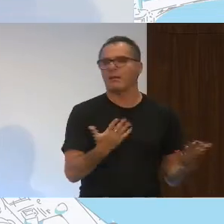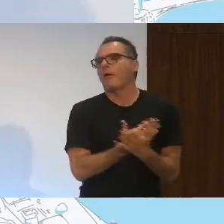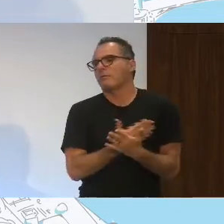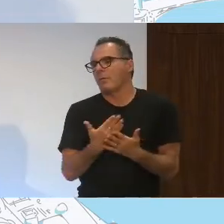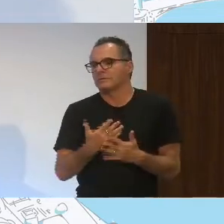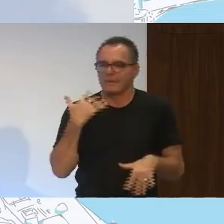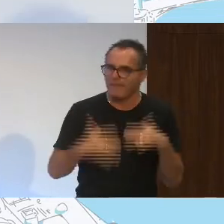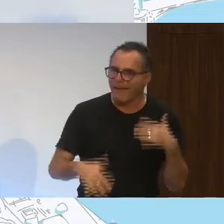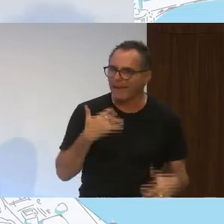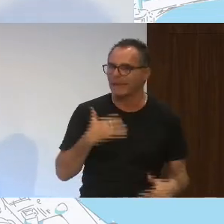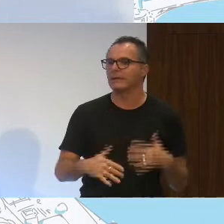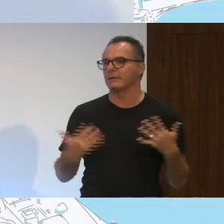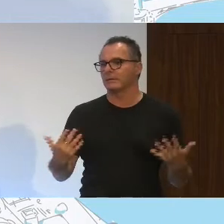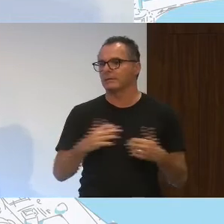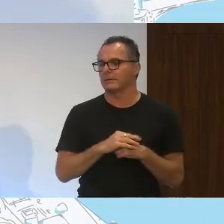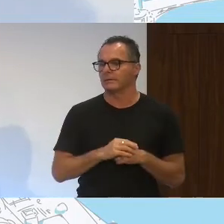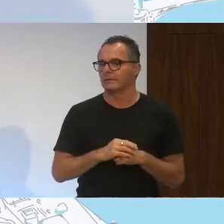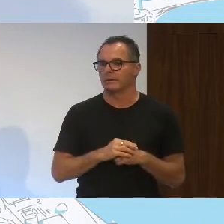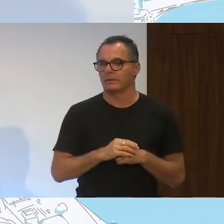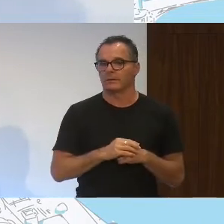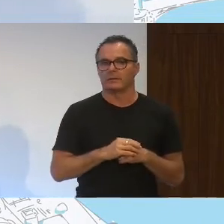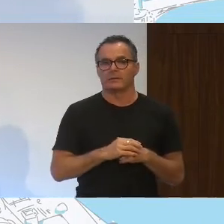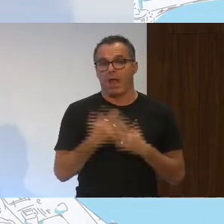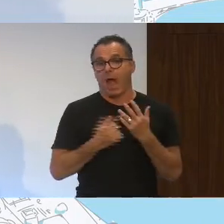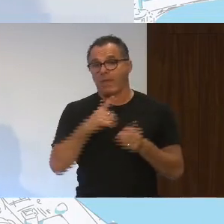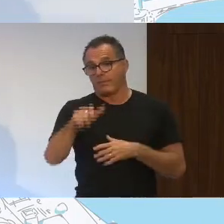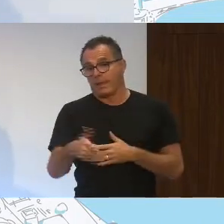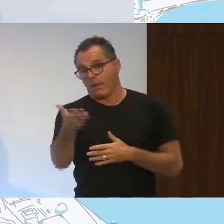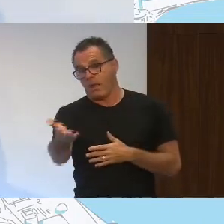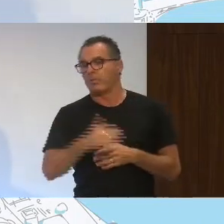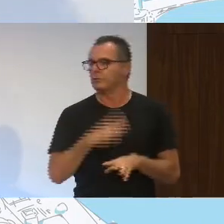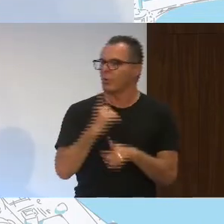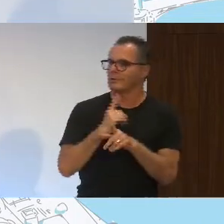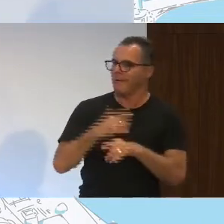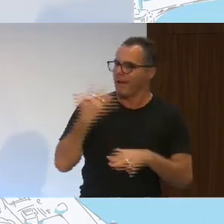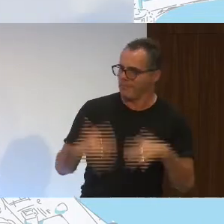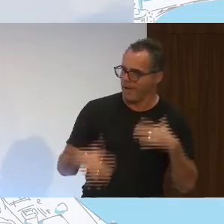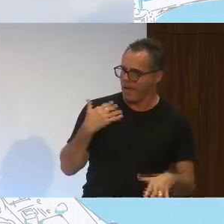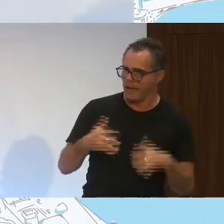Yeah, speak of previous speakers. I've spoken very eloquently about that and it is, it's hell.